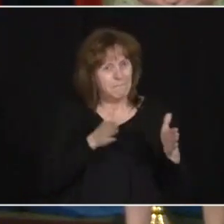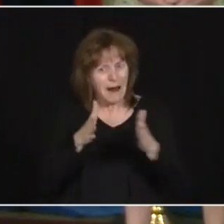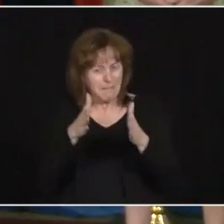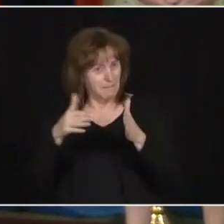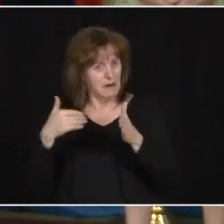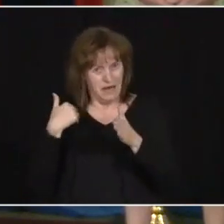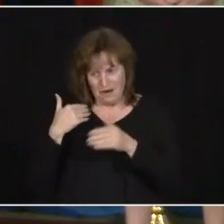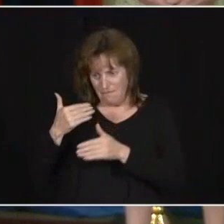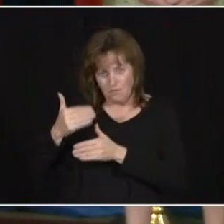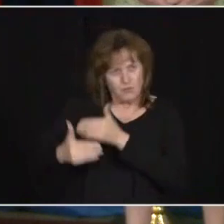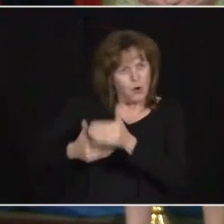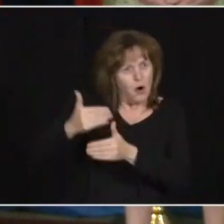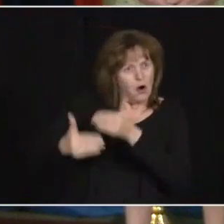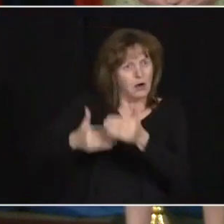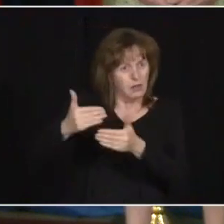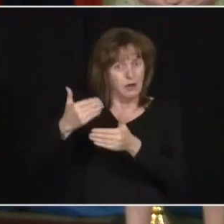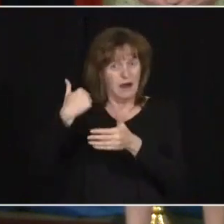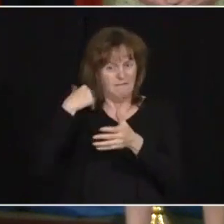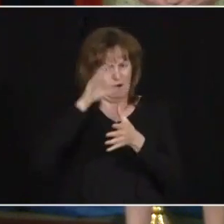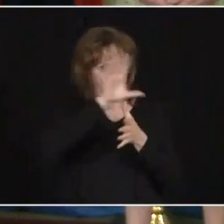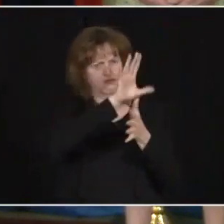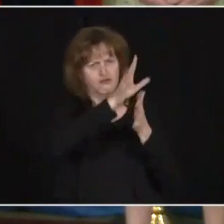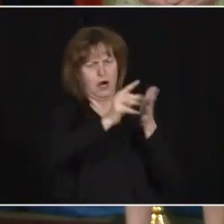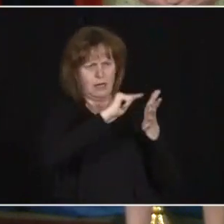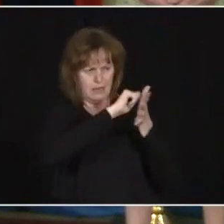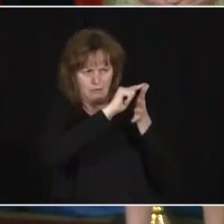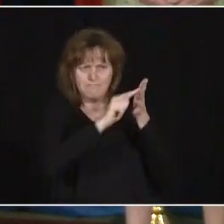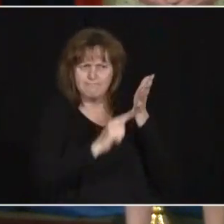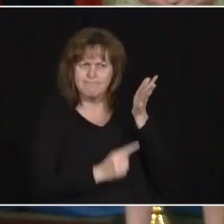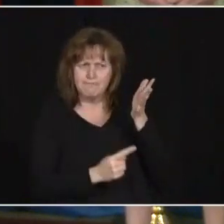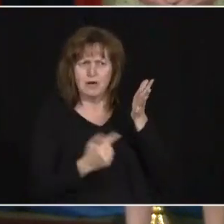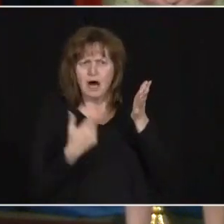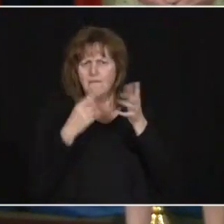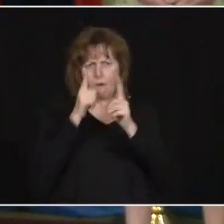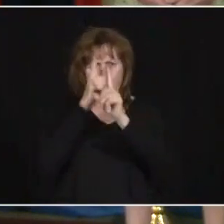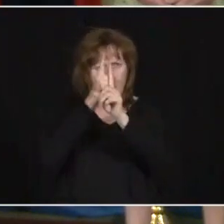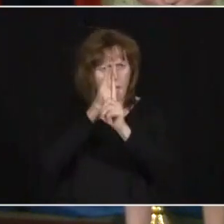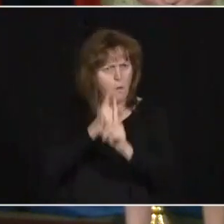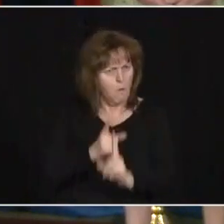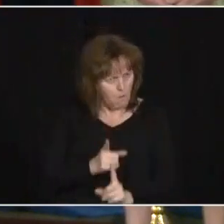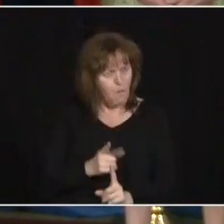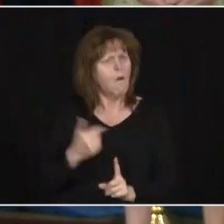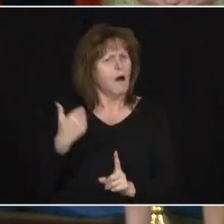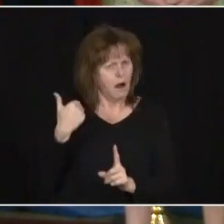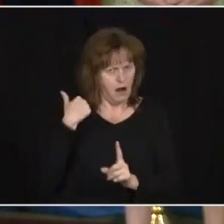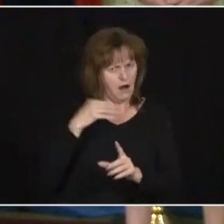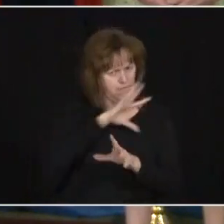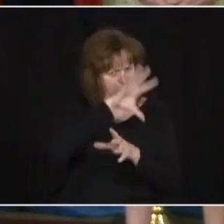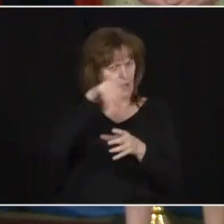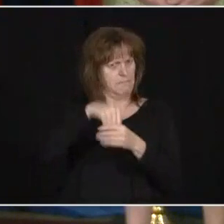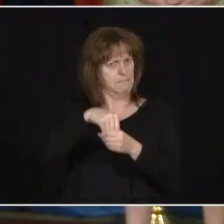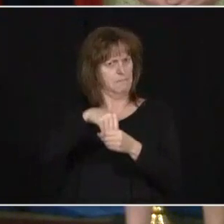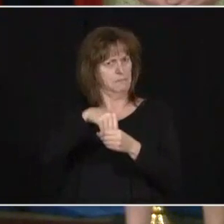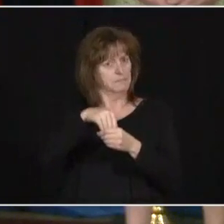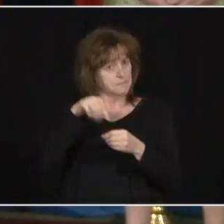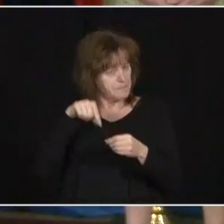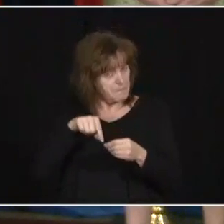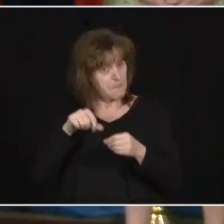targets for reopening. And as the trends keep going in the right direction, as we get closer to the targets we